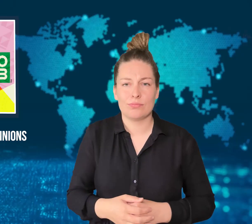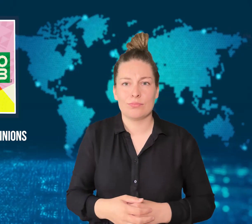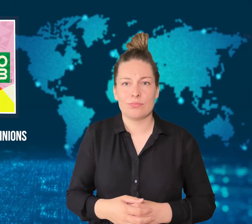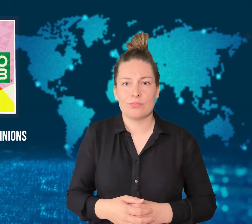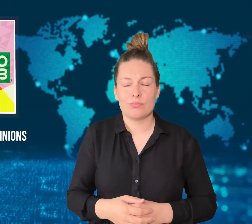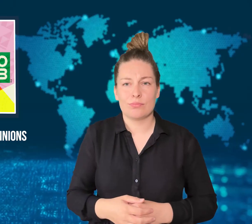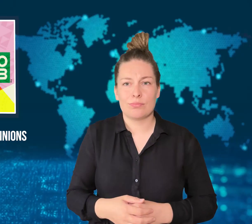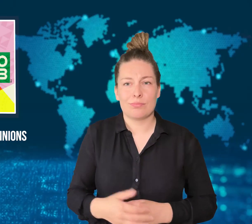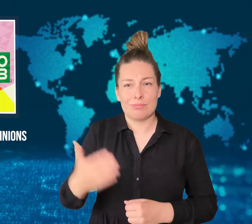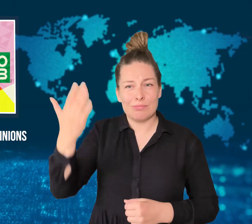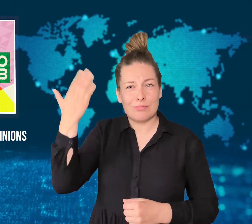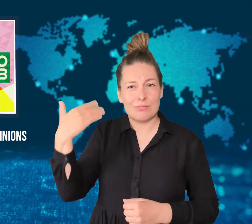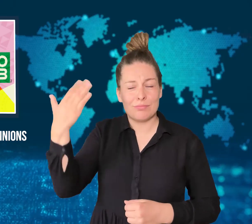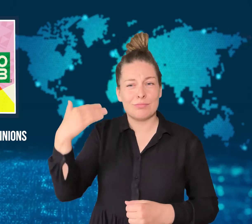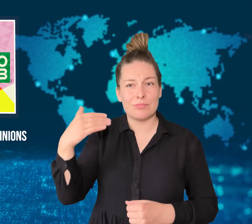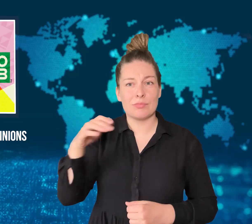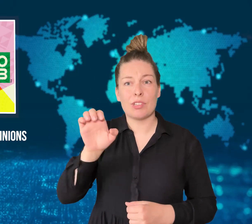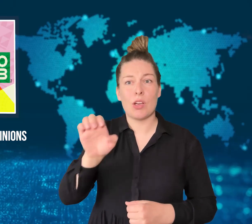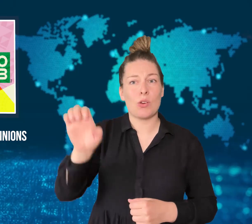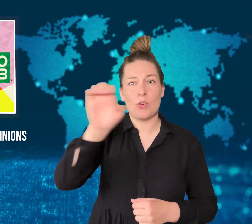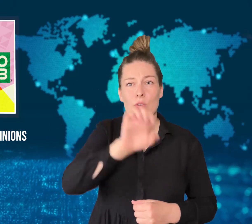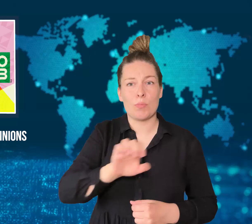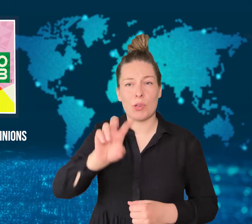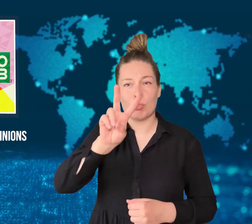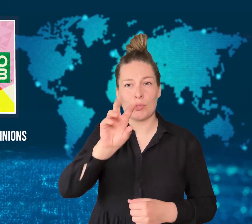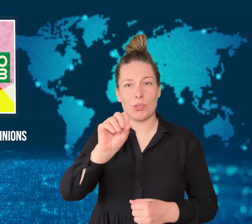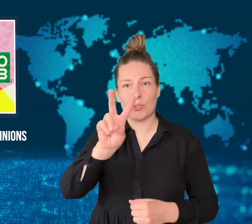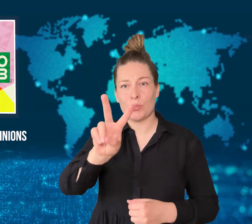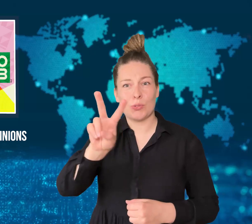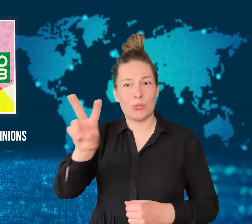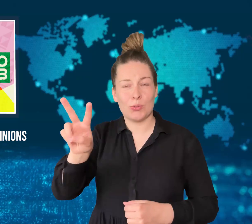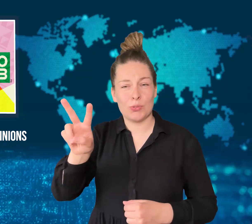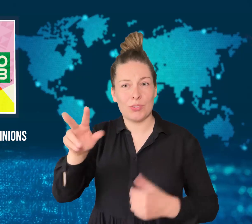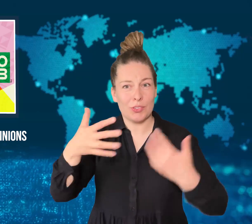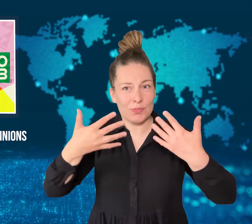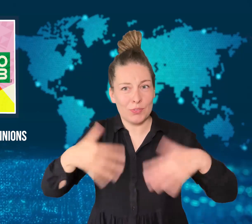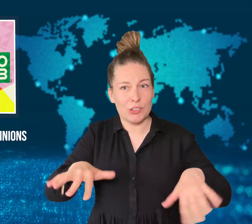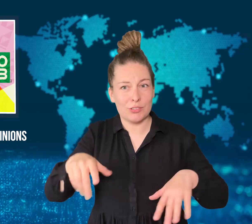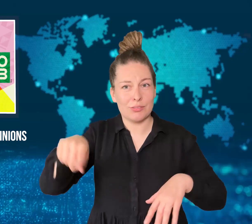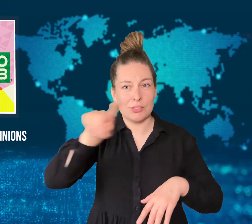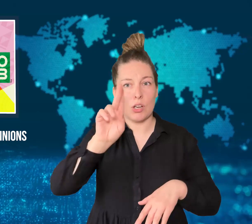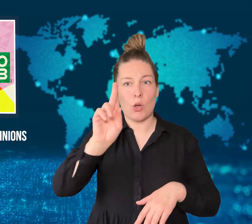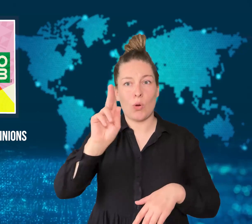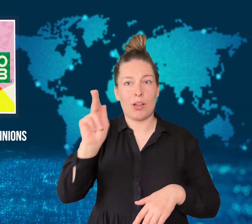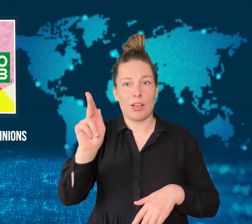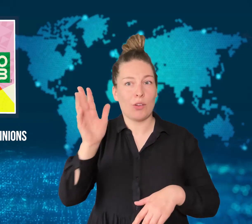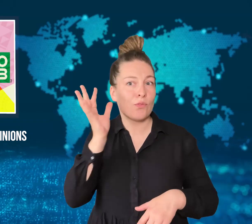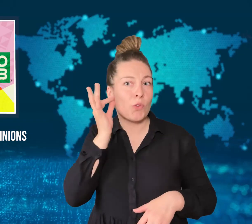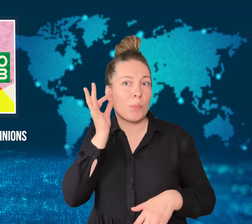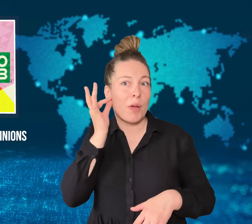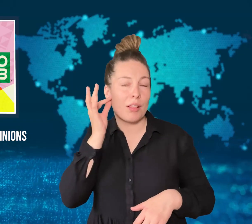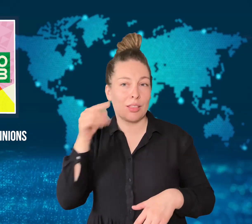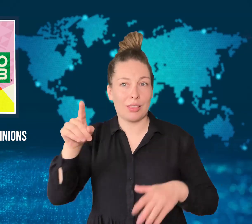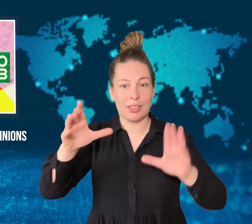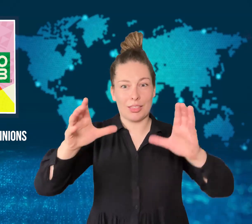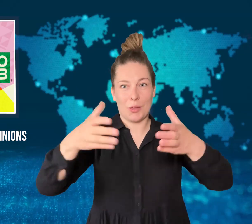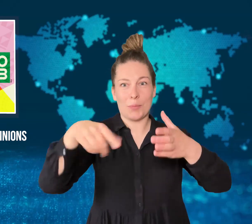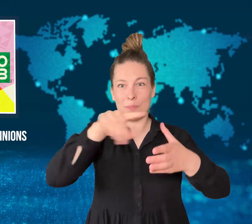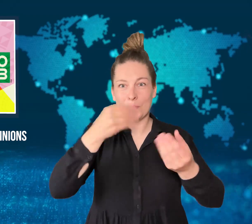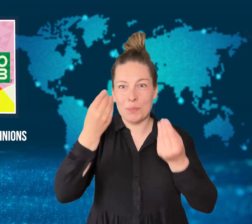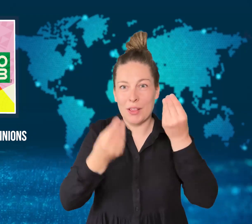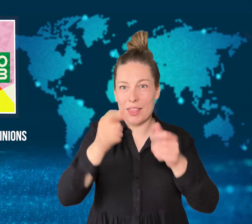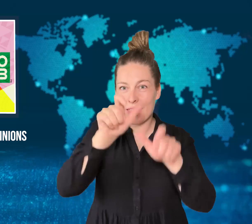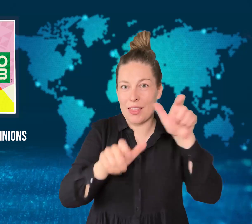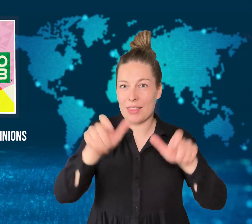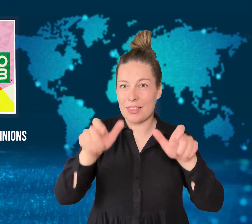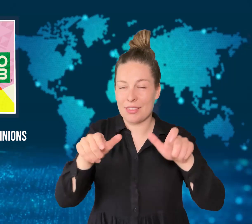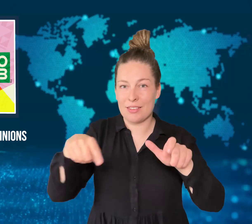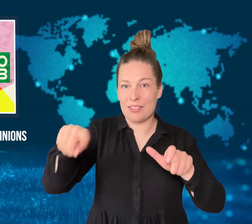England wore rainbow armbands as they played their women's Euro 2022 games